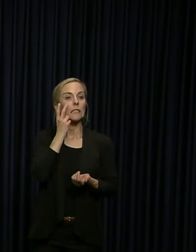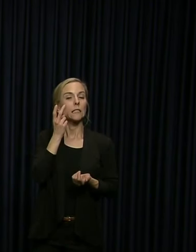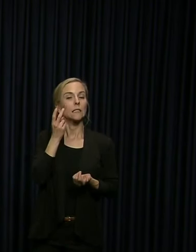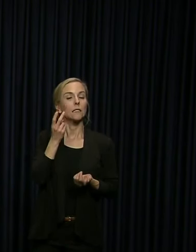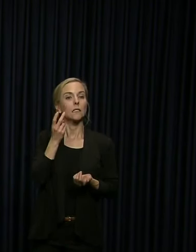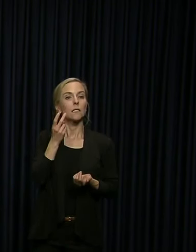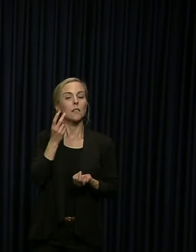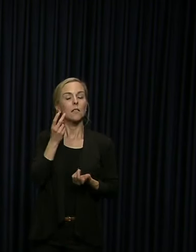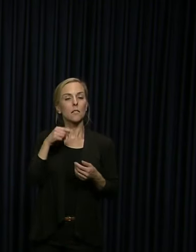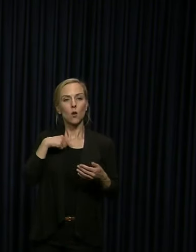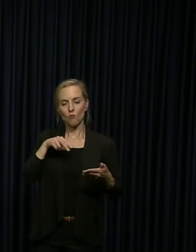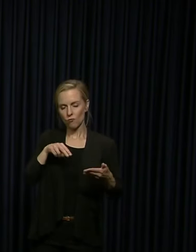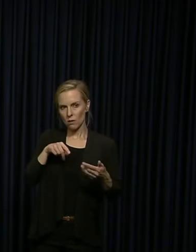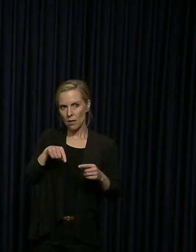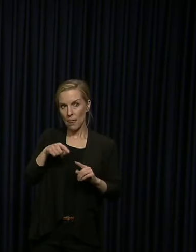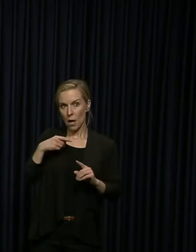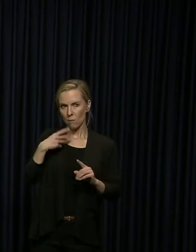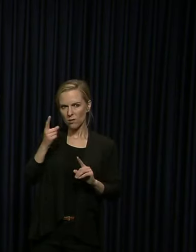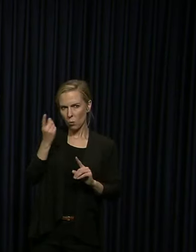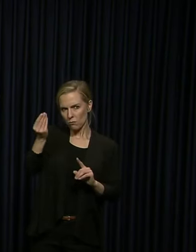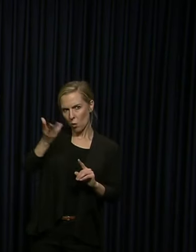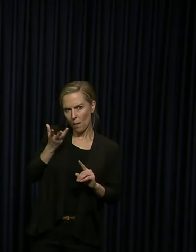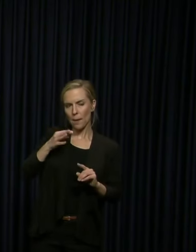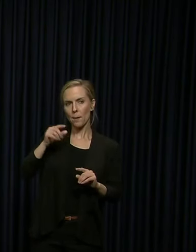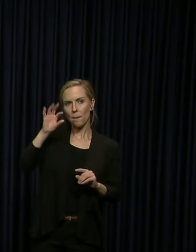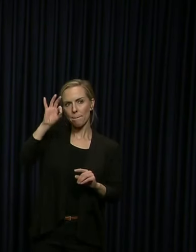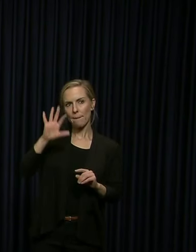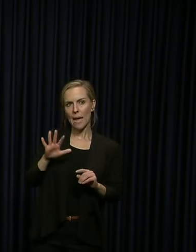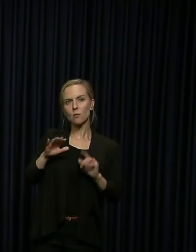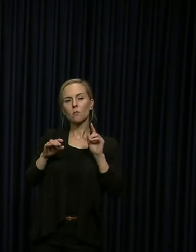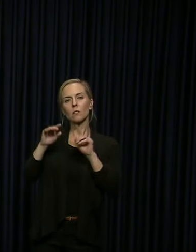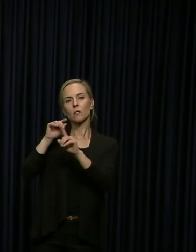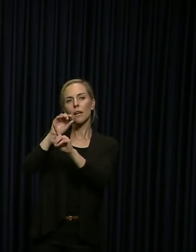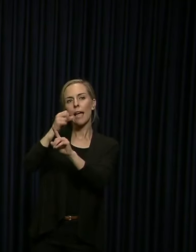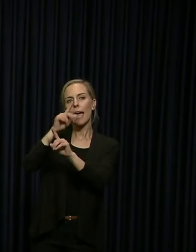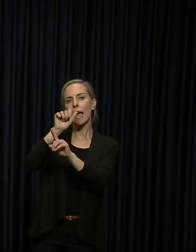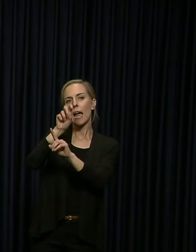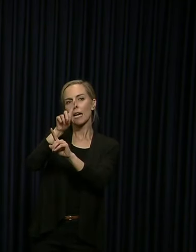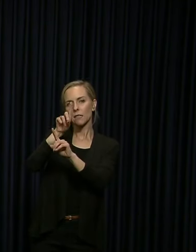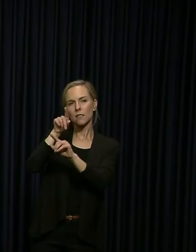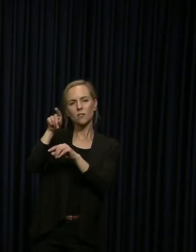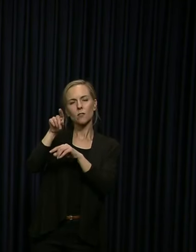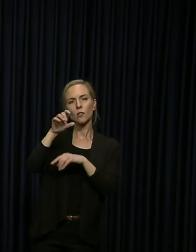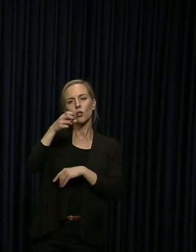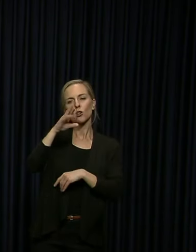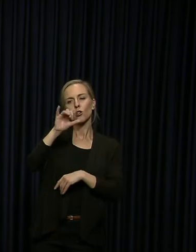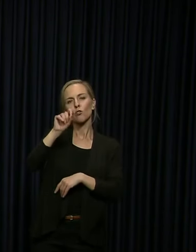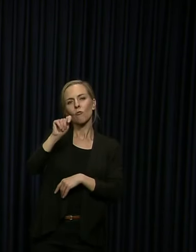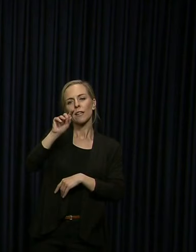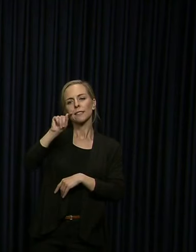YOU ARE, AND I APPRECIATE THAT. LET'S JUST MAKE SURE, BECAUSE YOU WANT TO DO THE RIGHT THING,